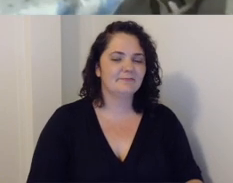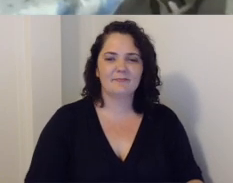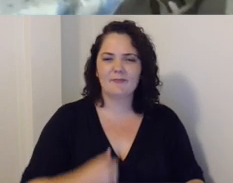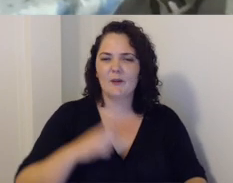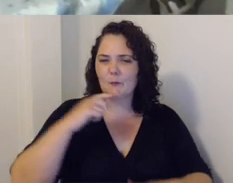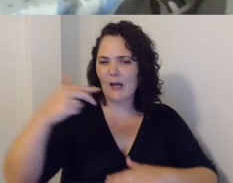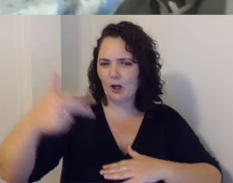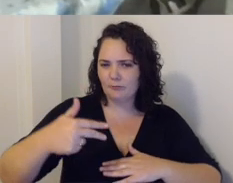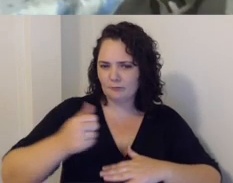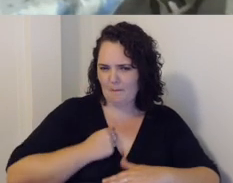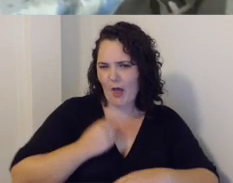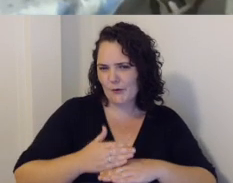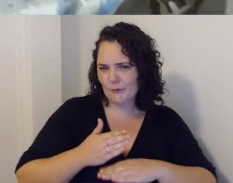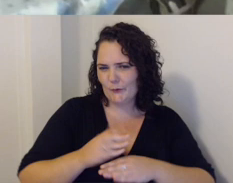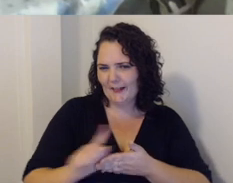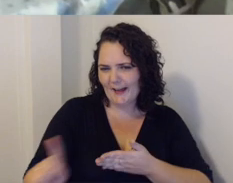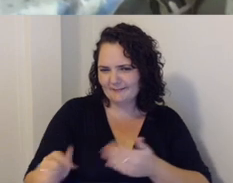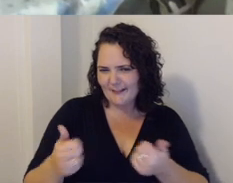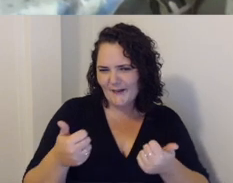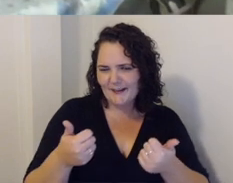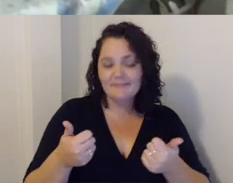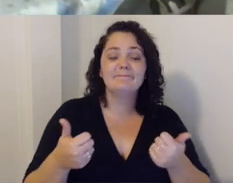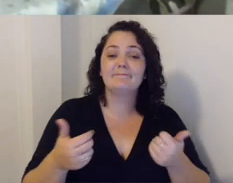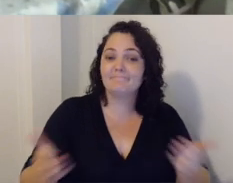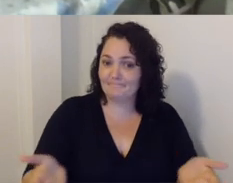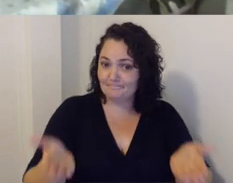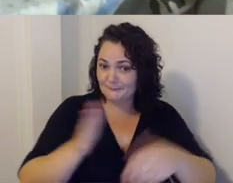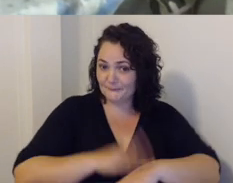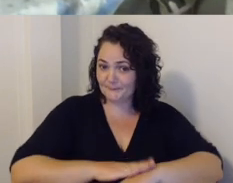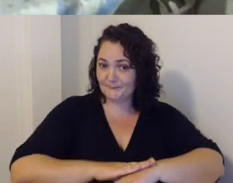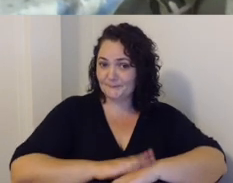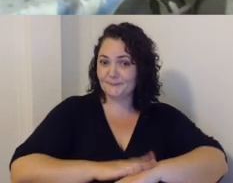beautiful okay so get right into it now I'm going to start the time